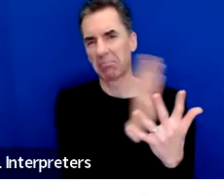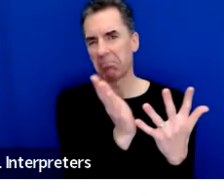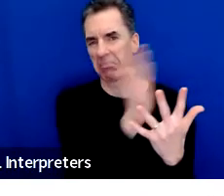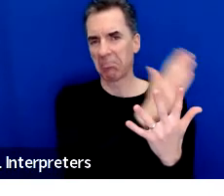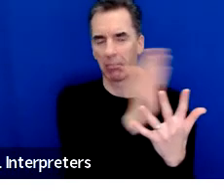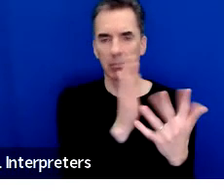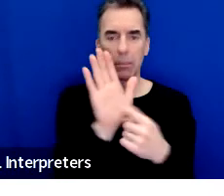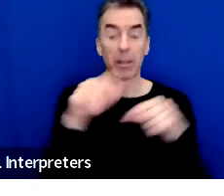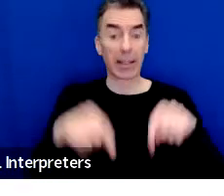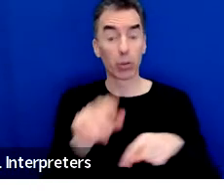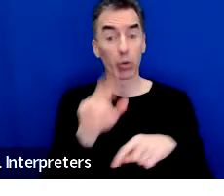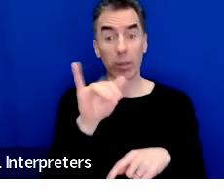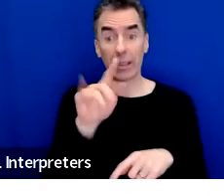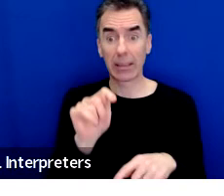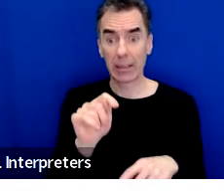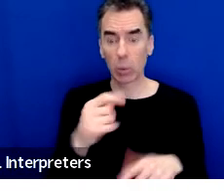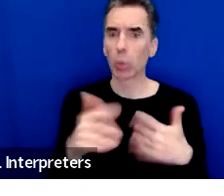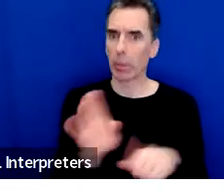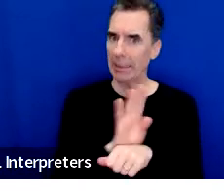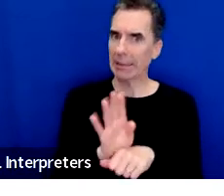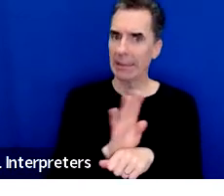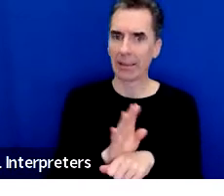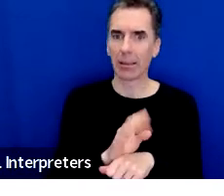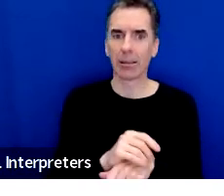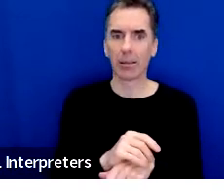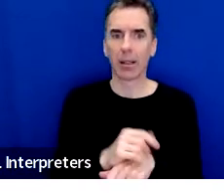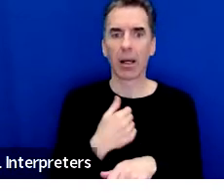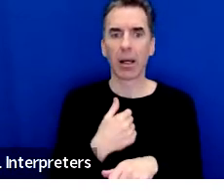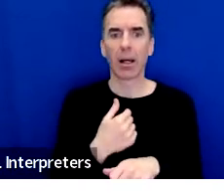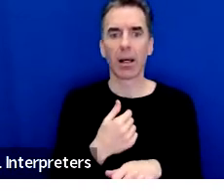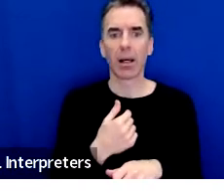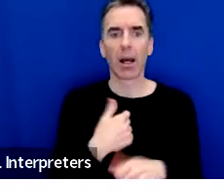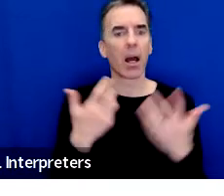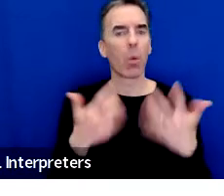I'm working on being two text heavy, but this is a unit